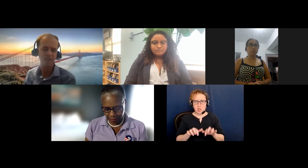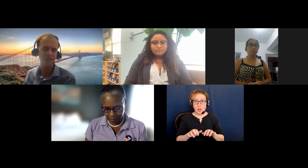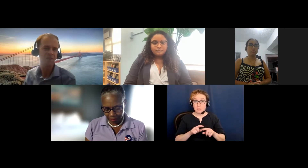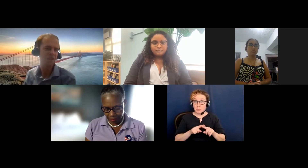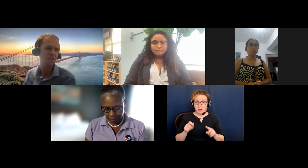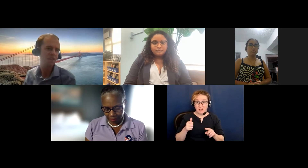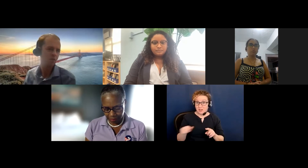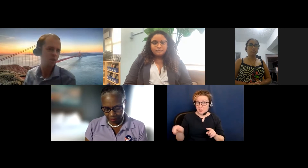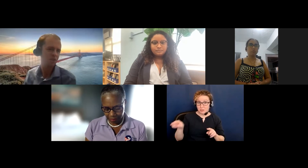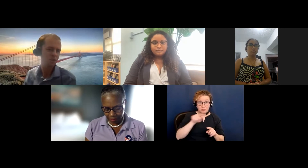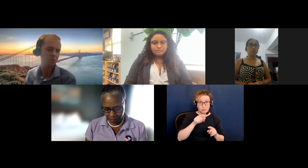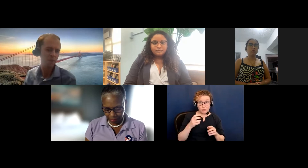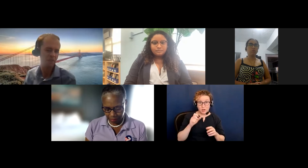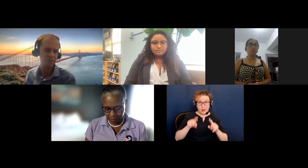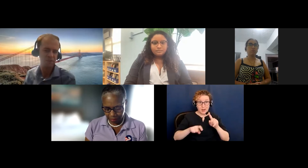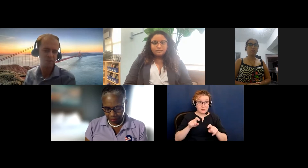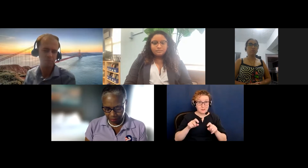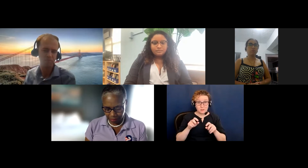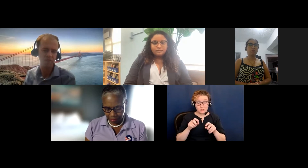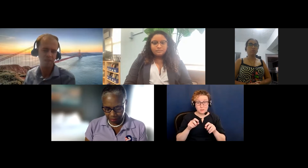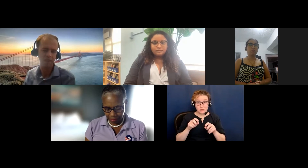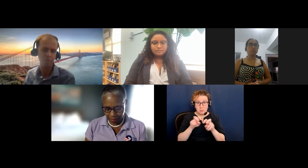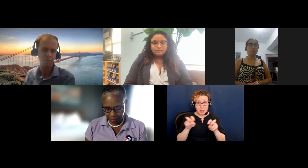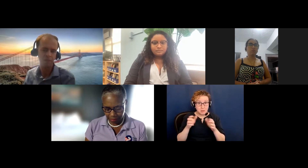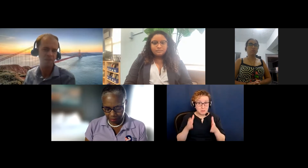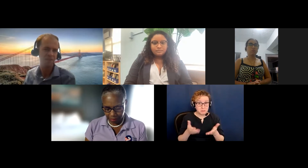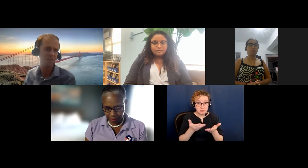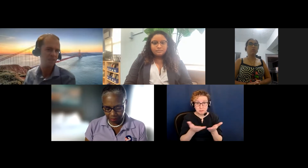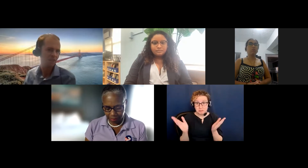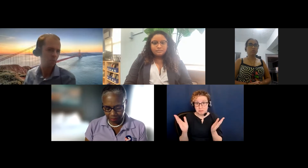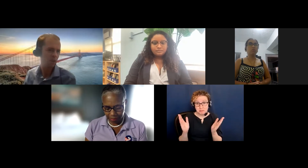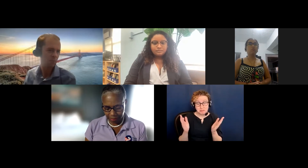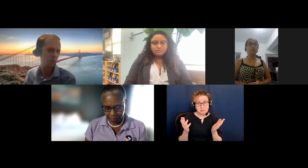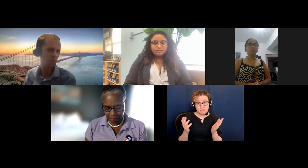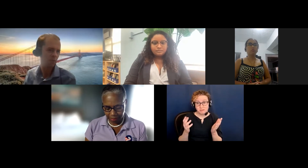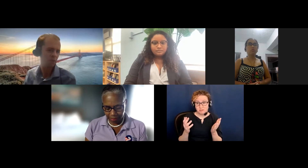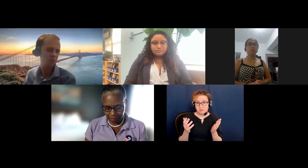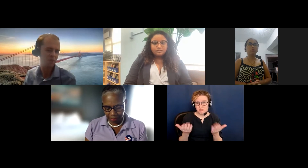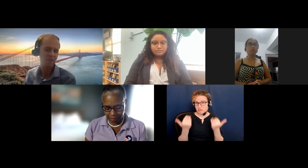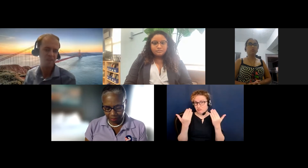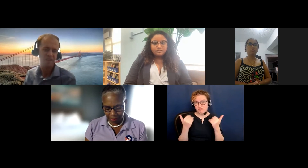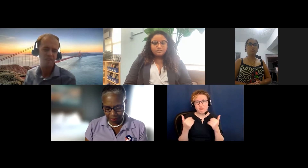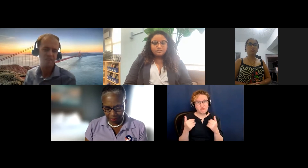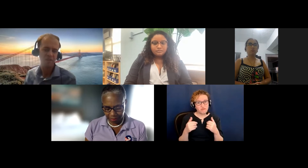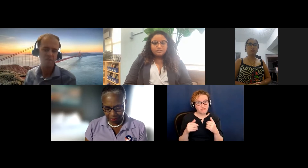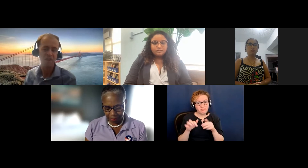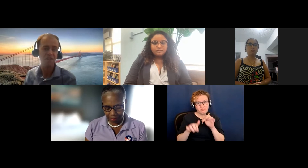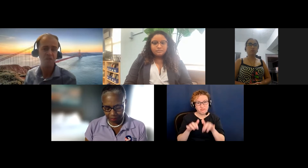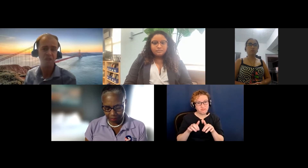ask any questions to our panelists, I would like to open the floor for those. Going on to Judy,